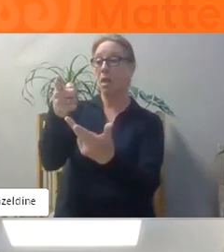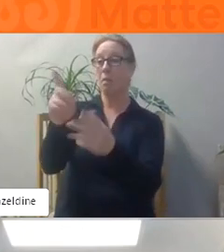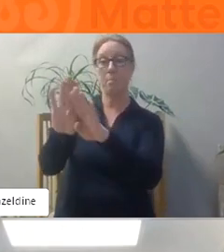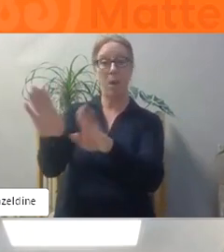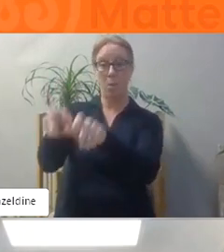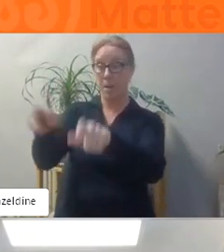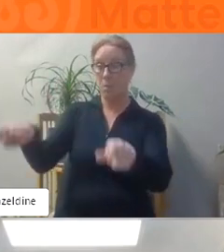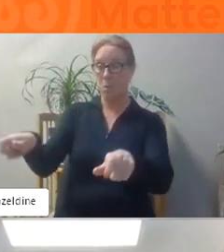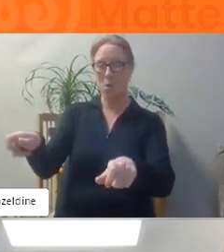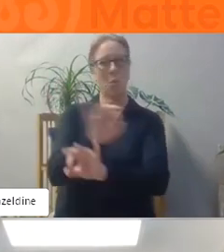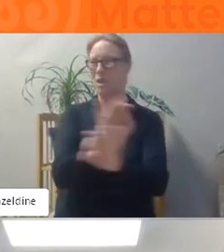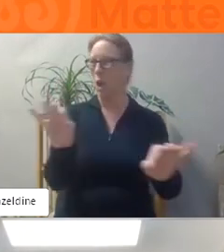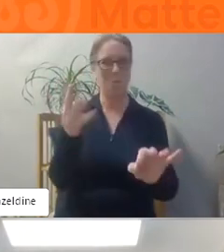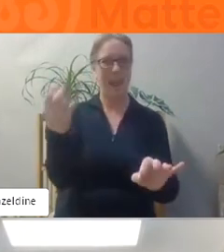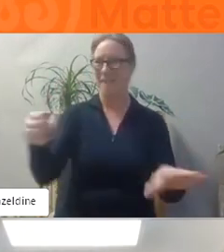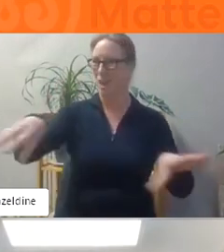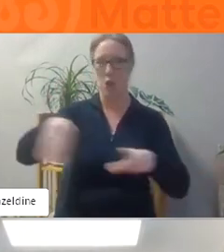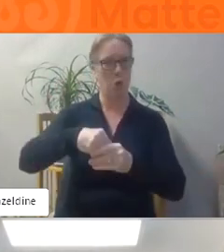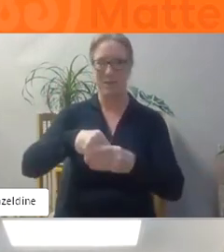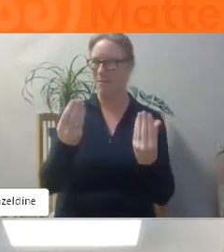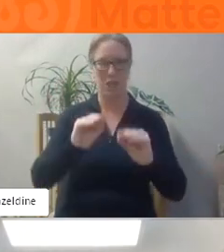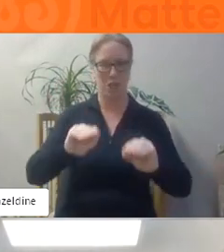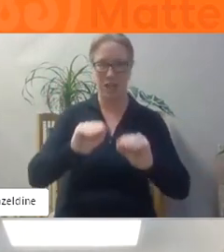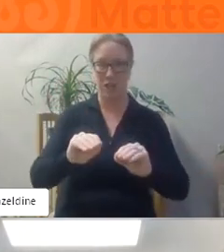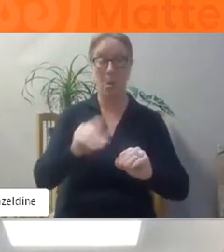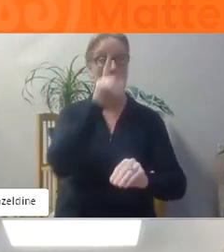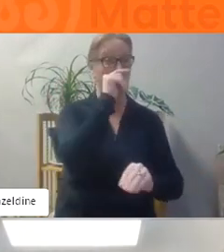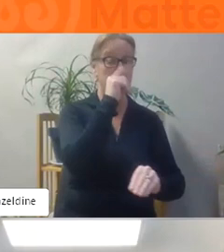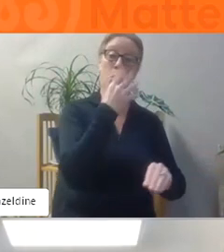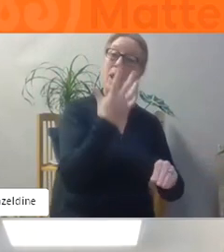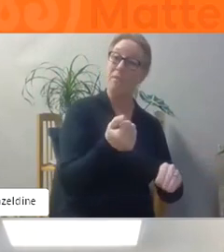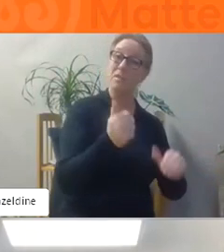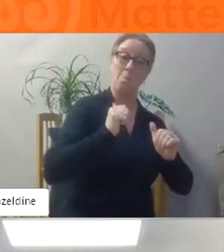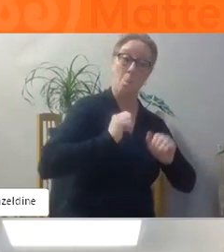inclusive ed system. We might have some practice, we've got some pedagogies,